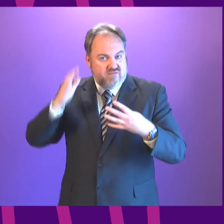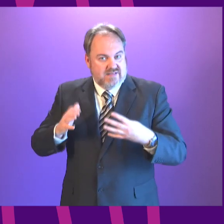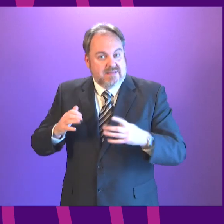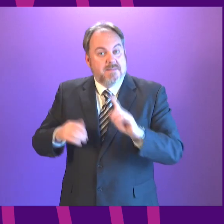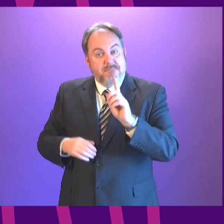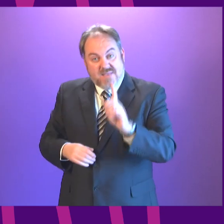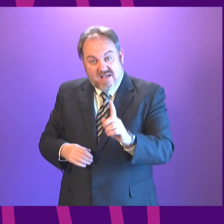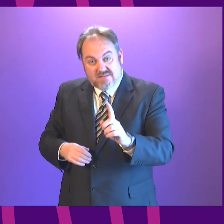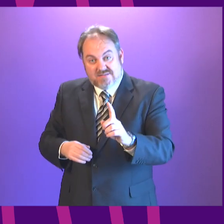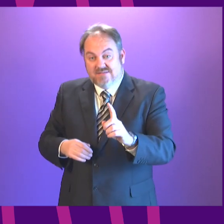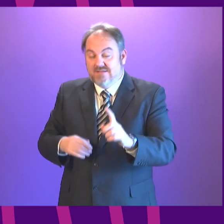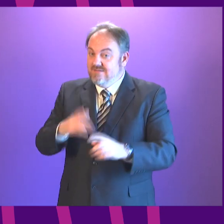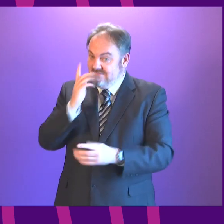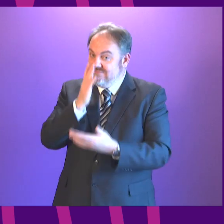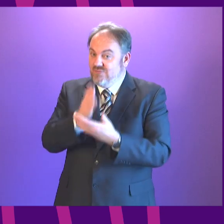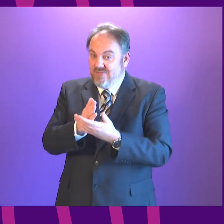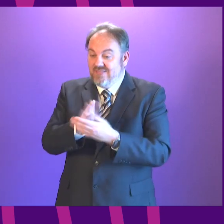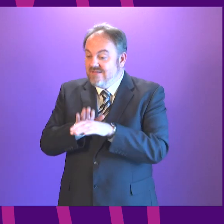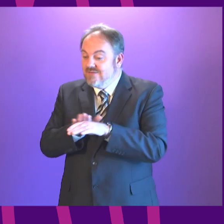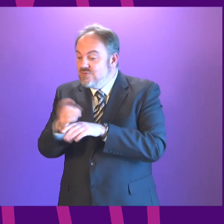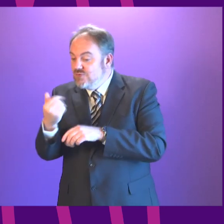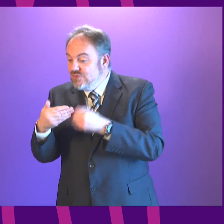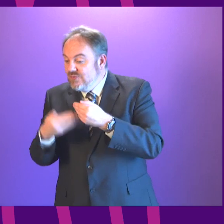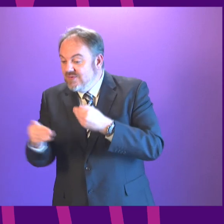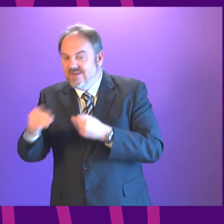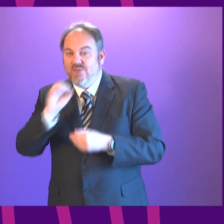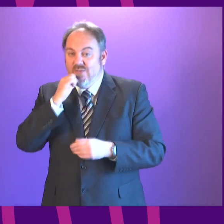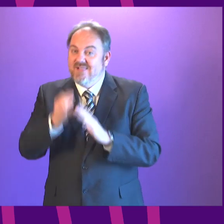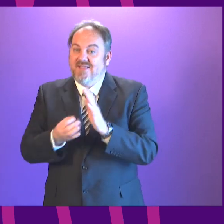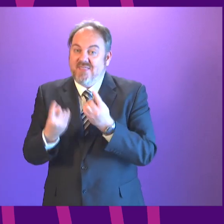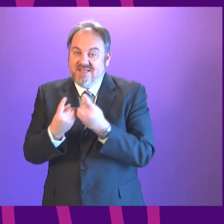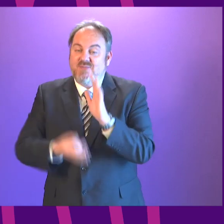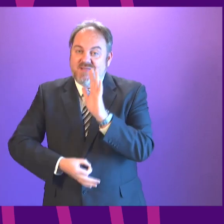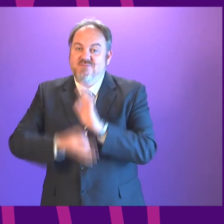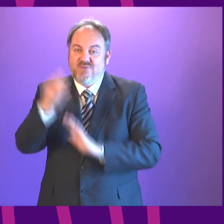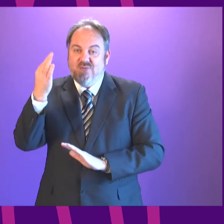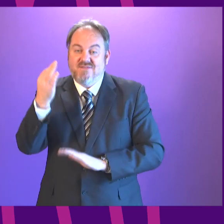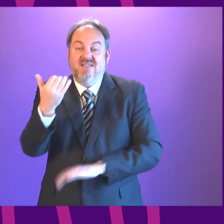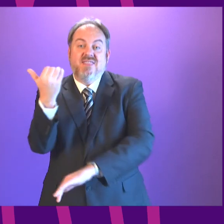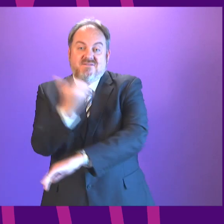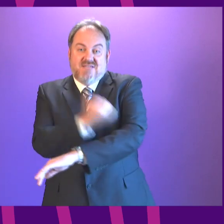will also be getting better. The vaccines will be making sure of that, and they promise